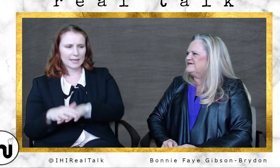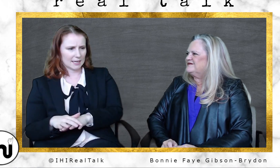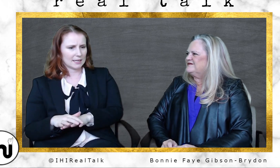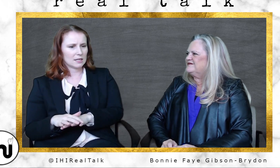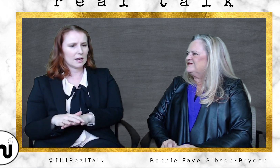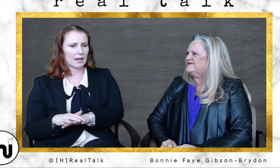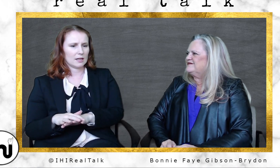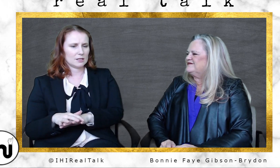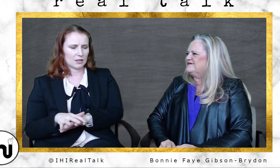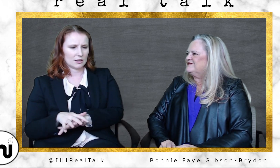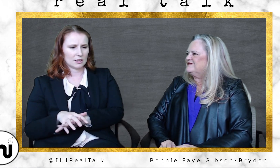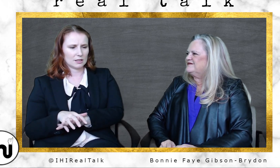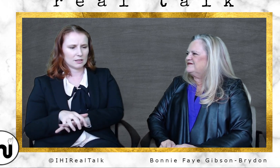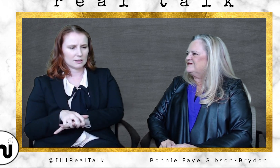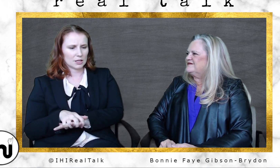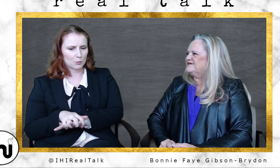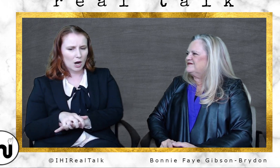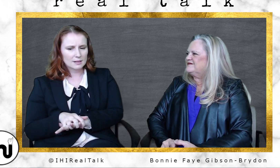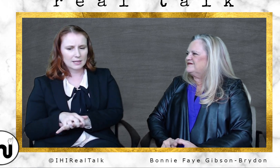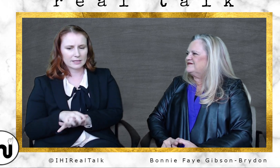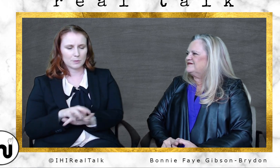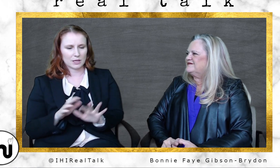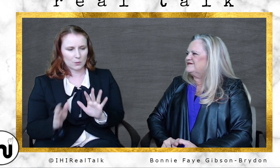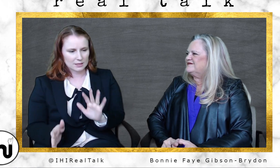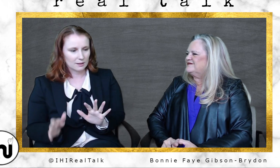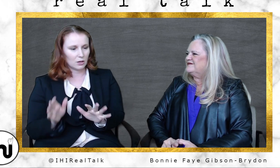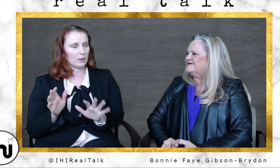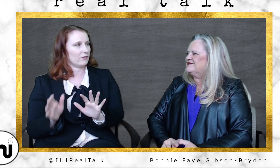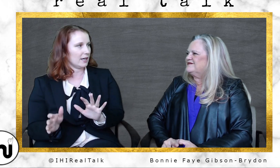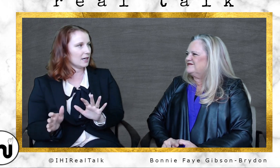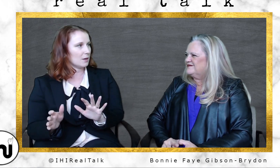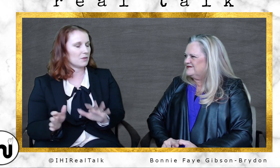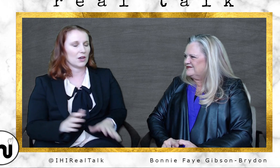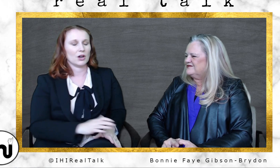in, into the, into the process but there was a little bit of a hiccup there. And